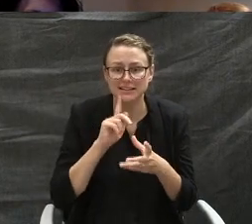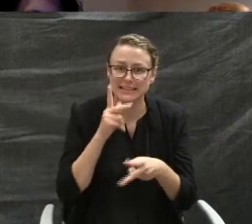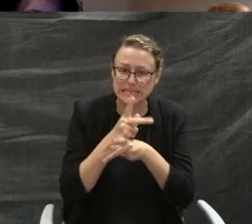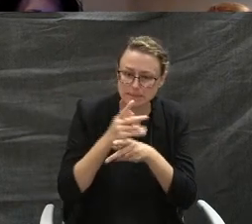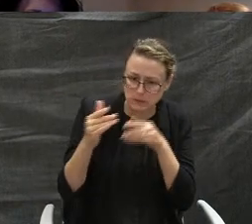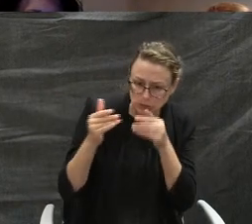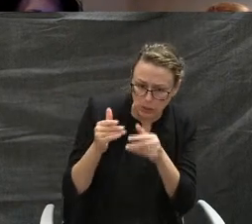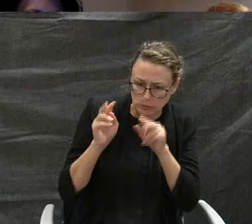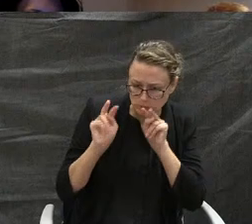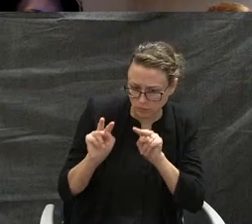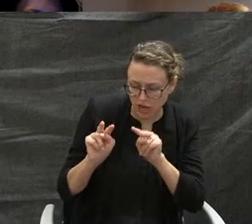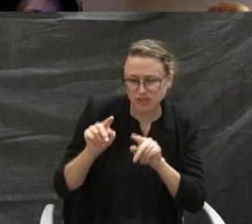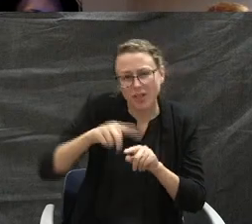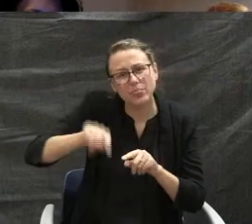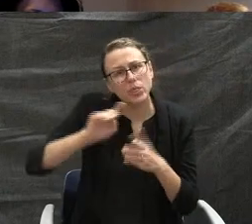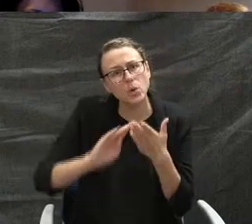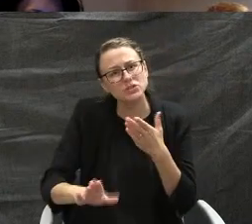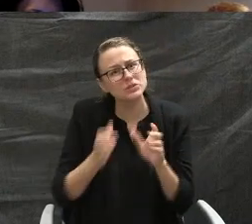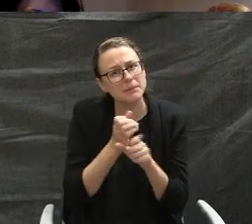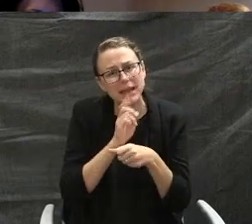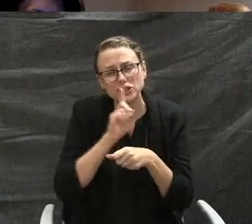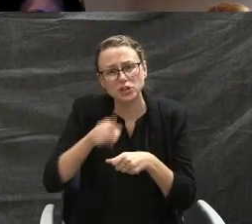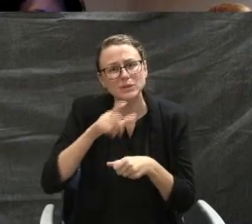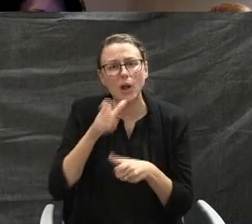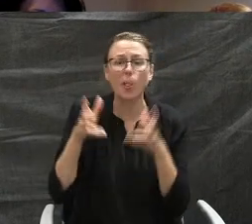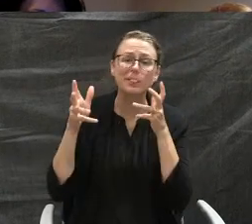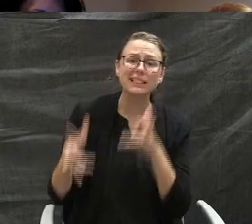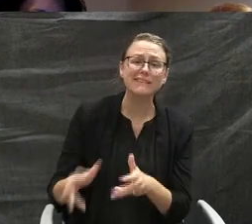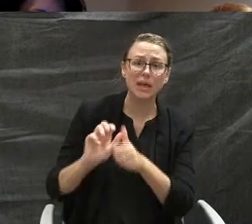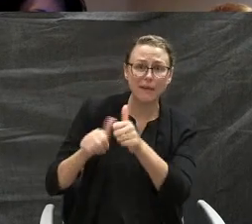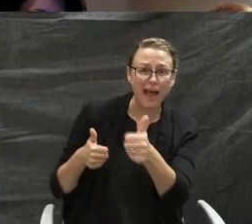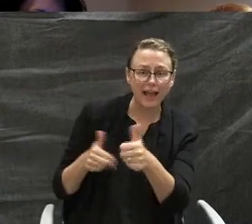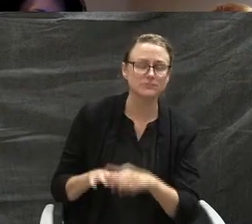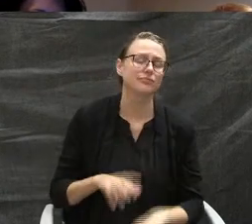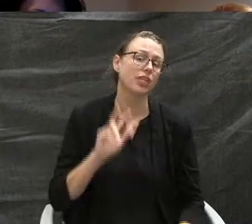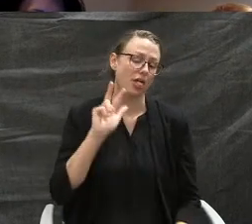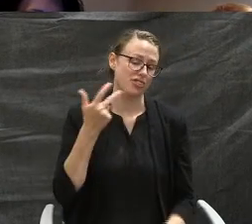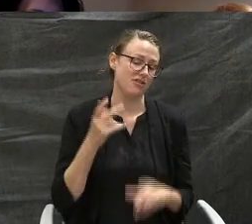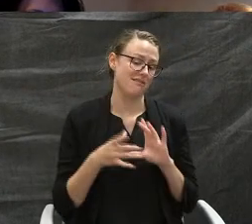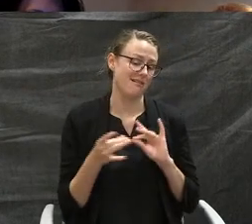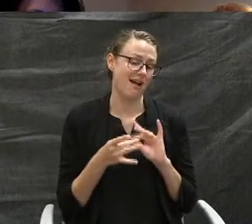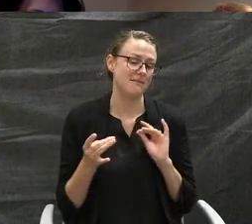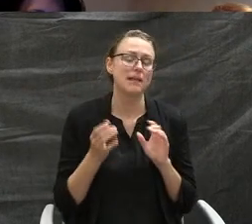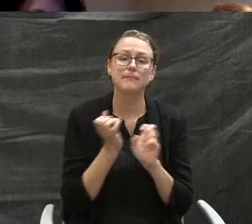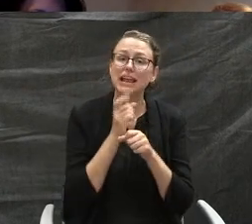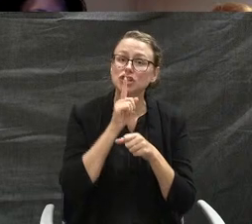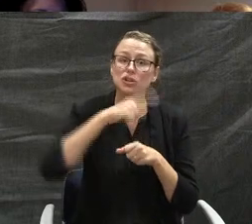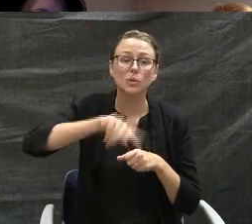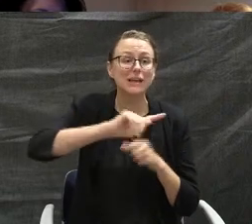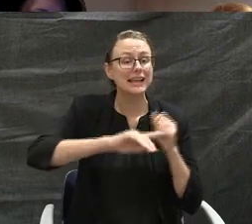close tabs of those students to make sure we don't leave them behind. Third thing was making sure that we maximized some.